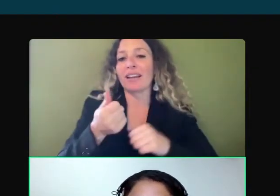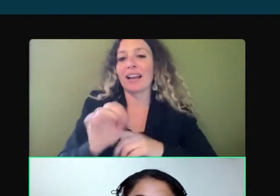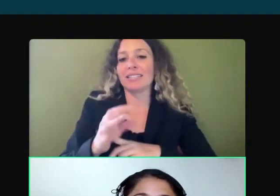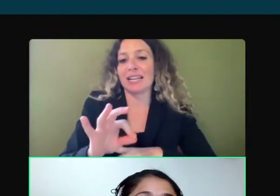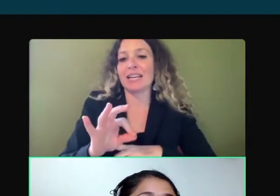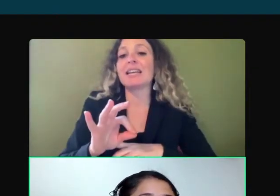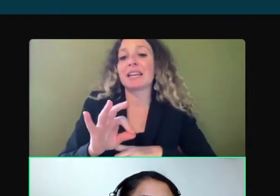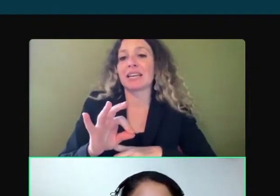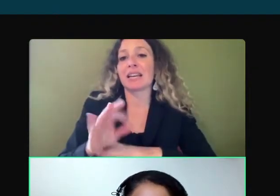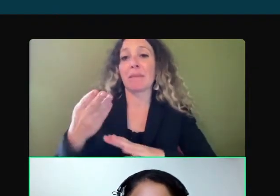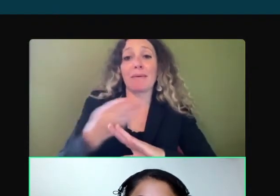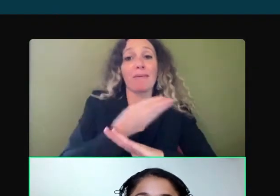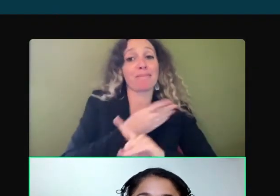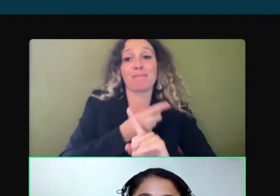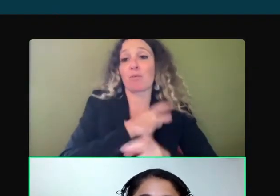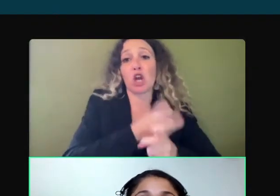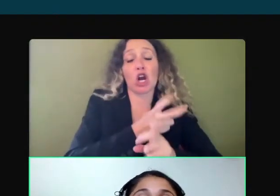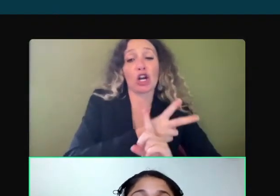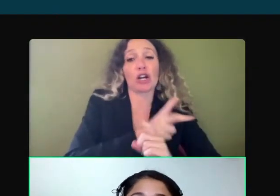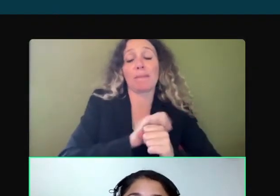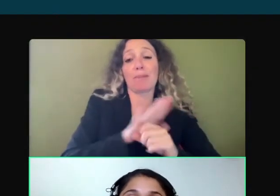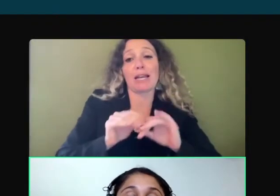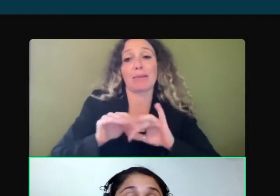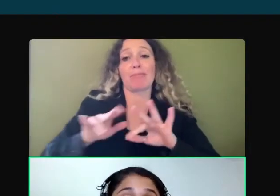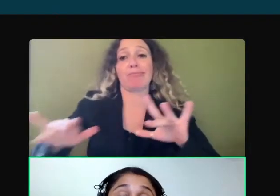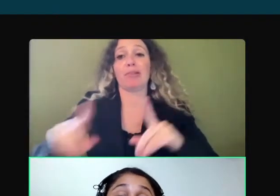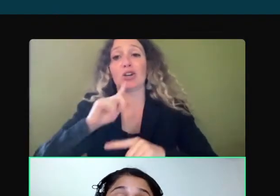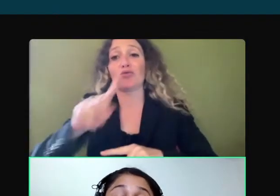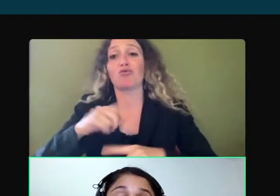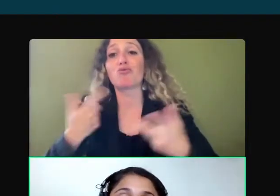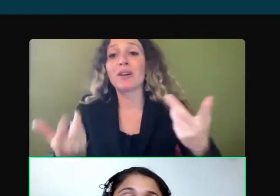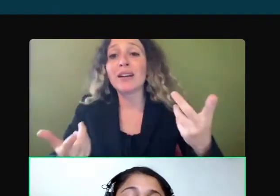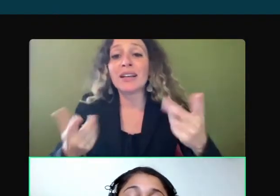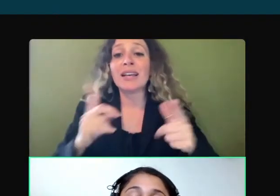before the pandemic and it's certainly true through the pandemic and even afterwards.